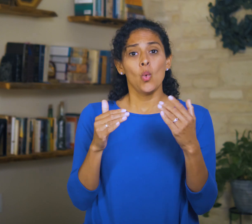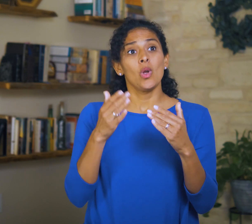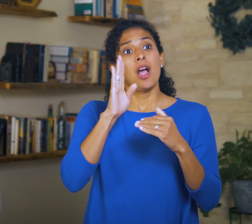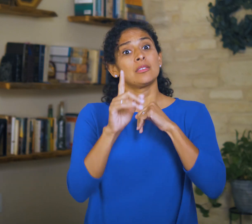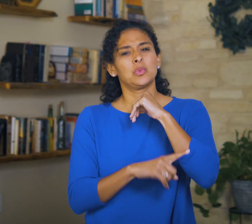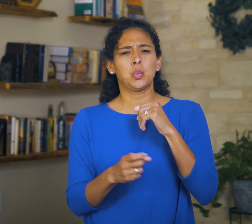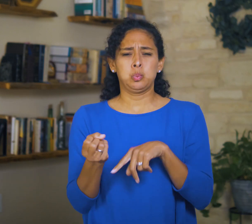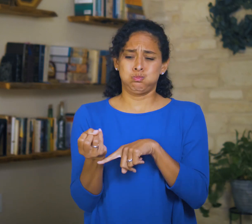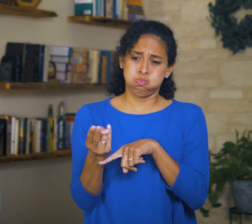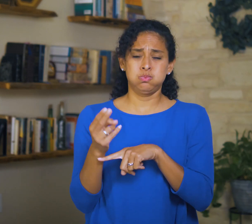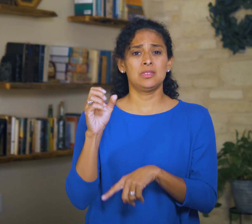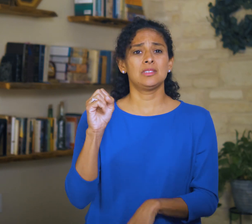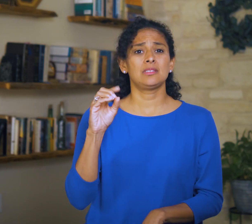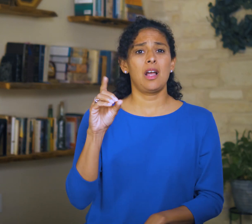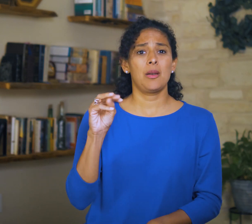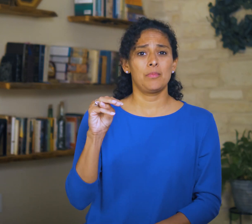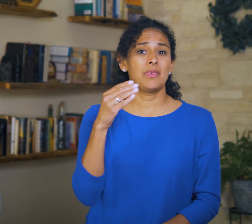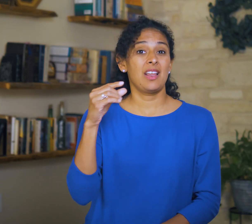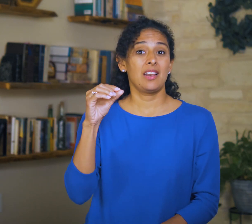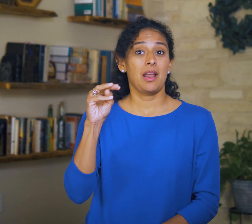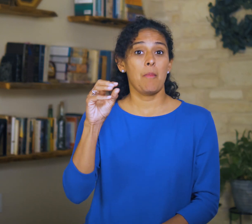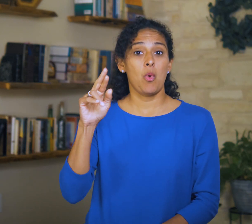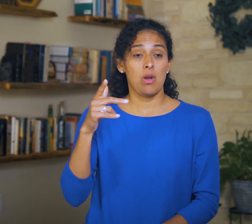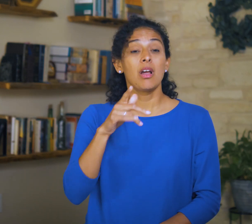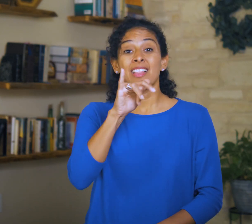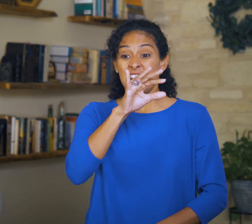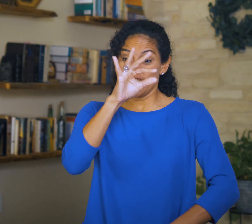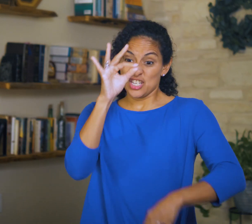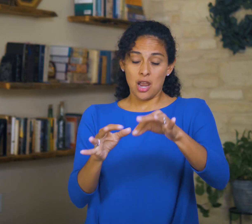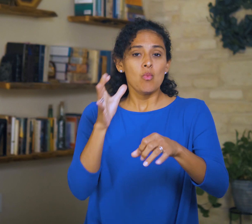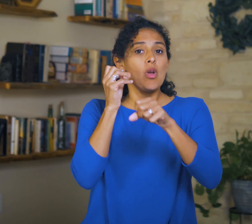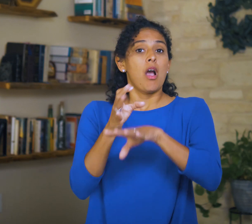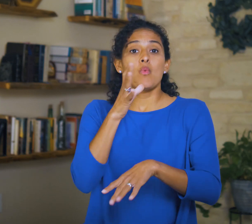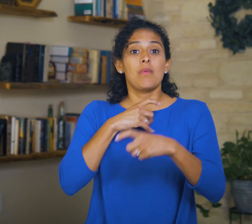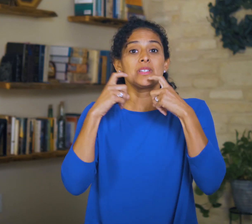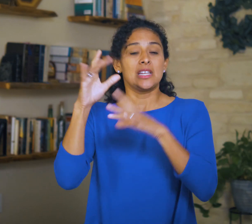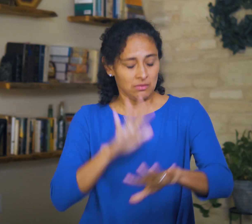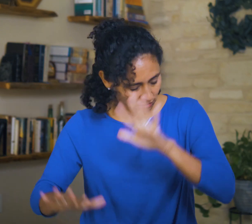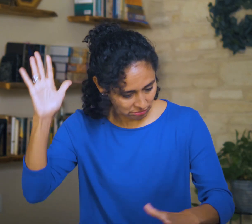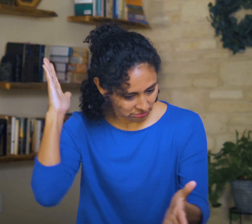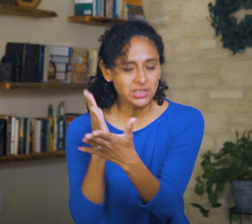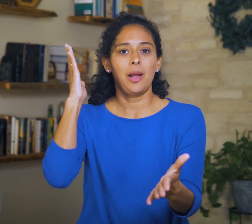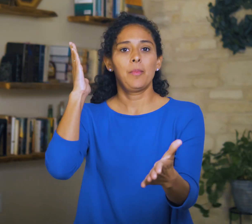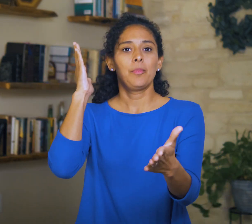which are worse than Sodom’s and Gomorrah’s— will bring them to a screeching halt.